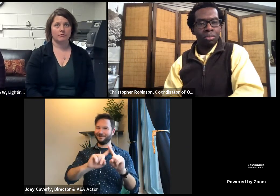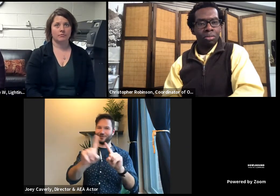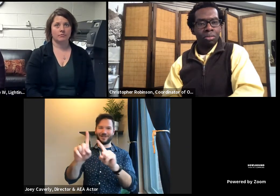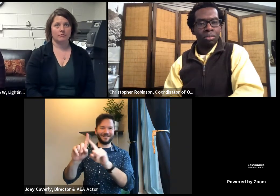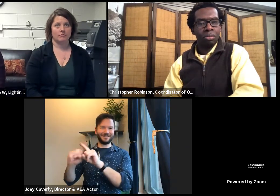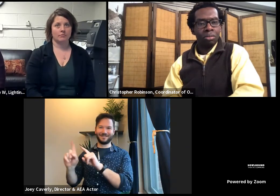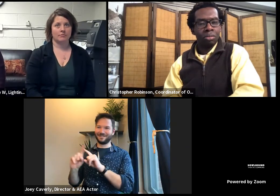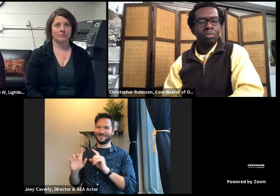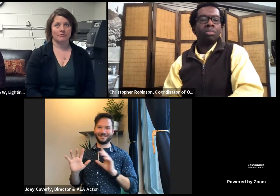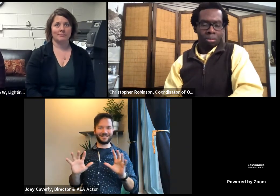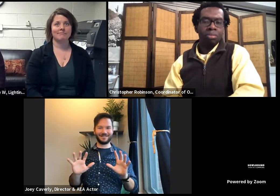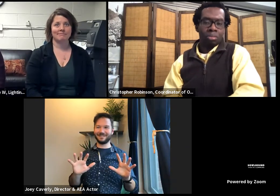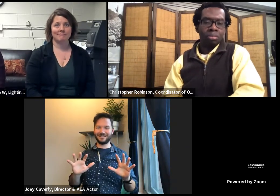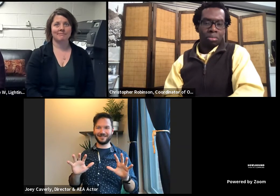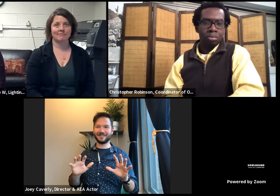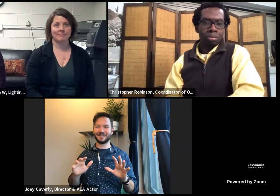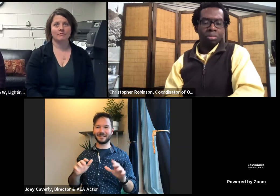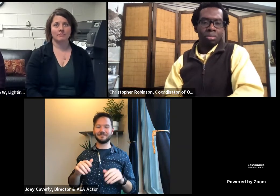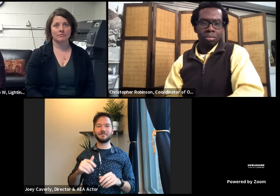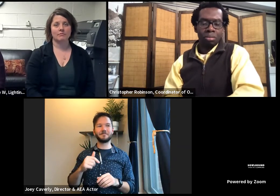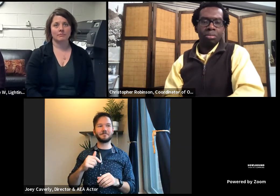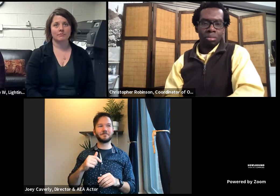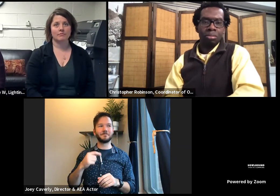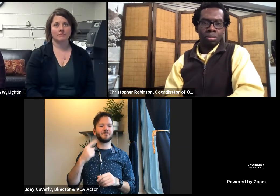I will say again, every deaf community is different.